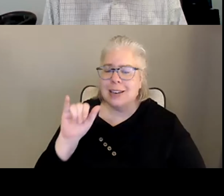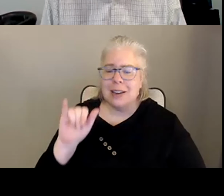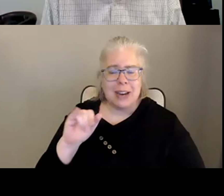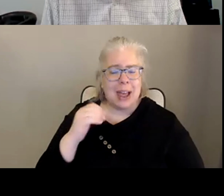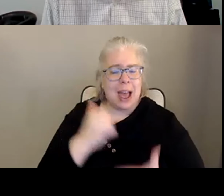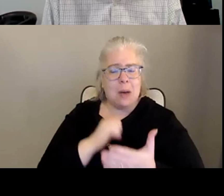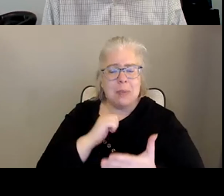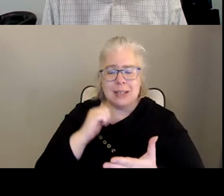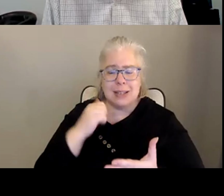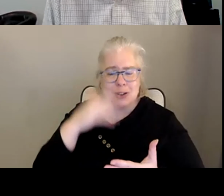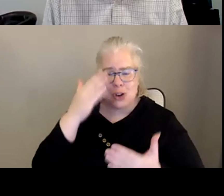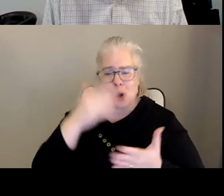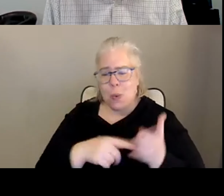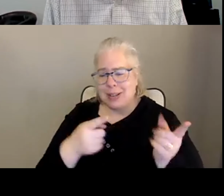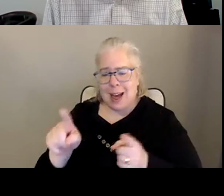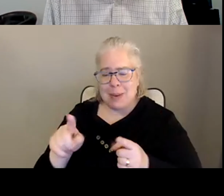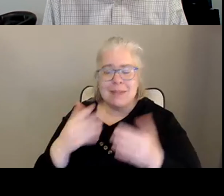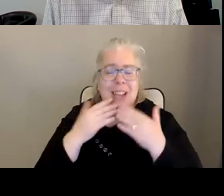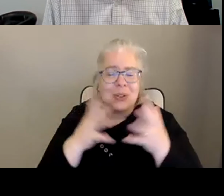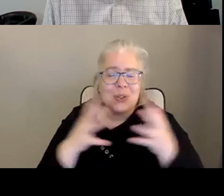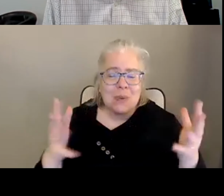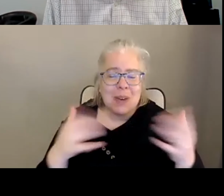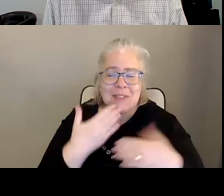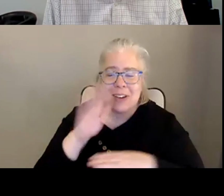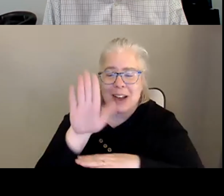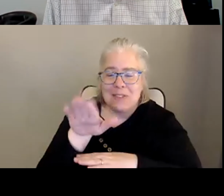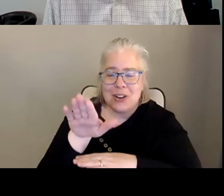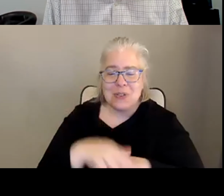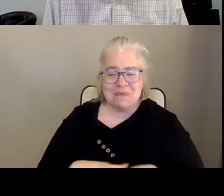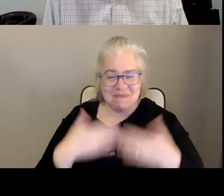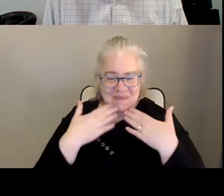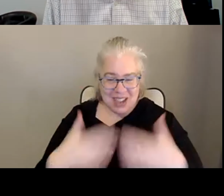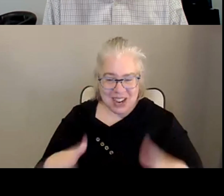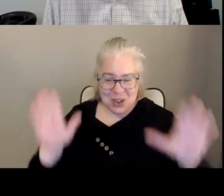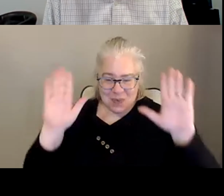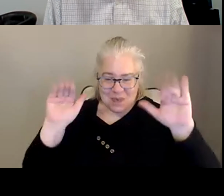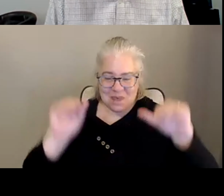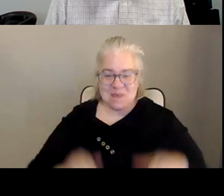So thank you very much. Have a good afternoon. Thank you. Bye.